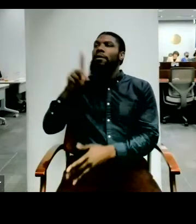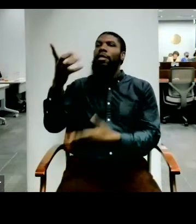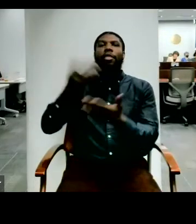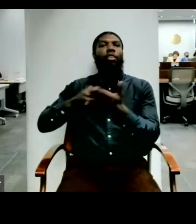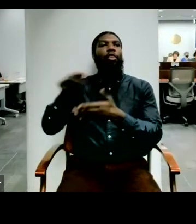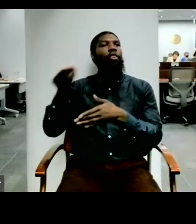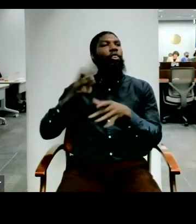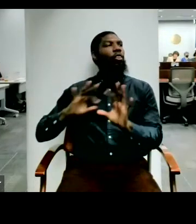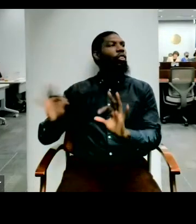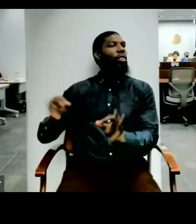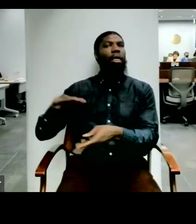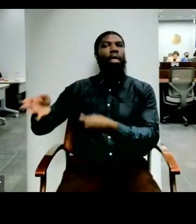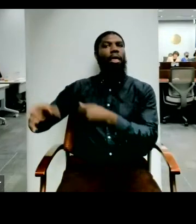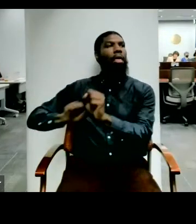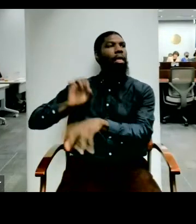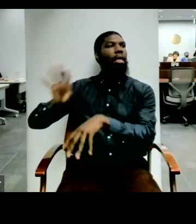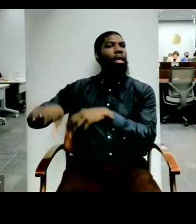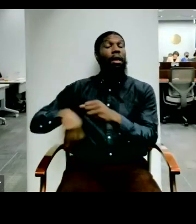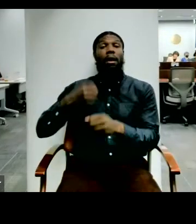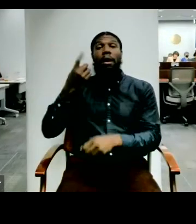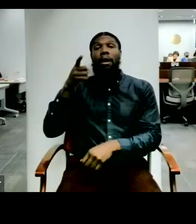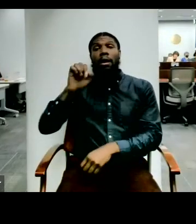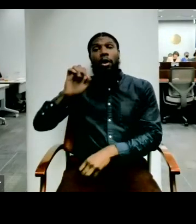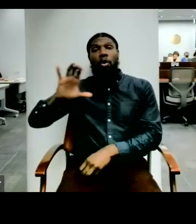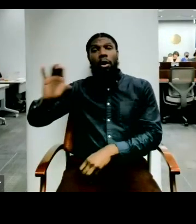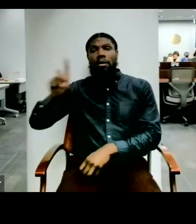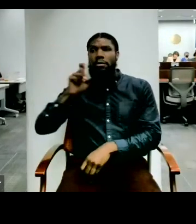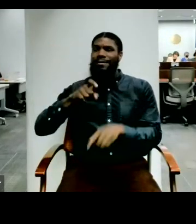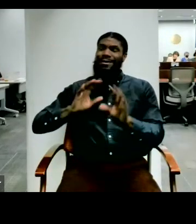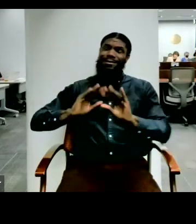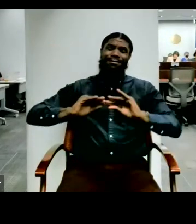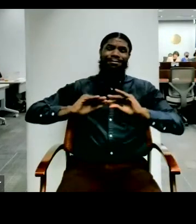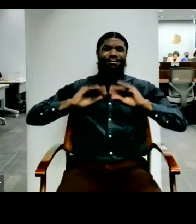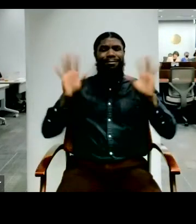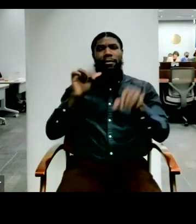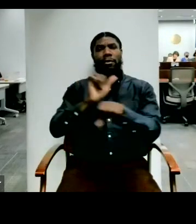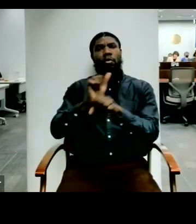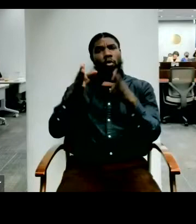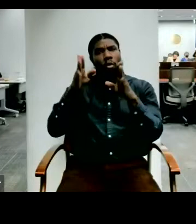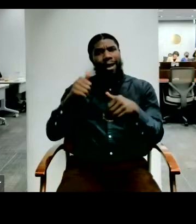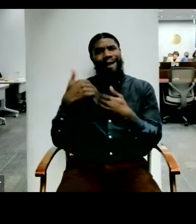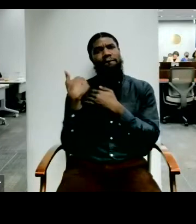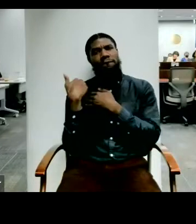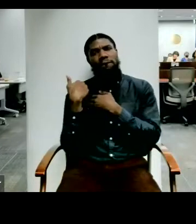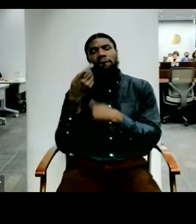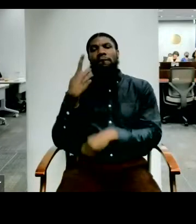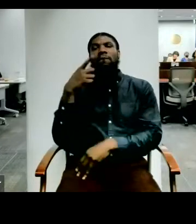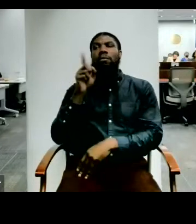The EEOC should make clear employers cannot escape obligation to provide truly effective